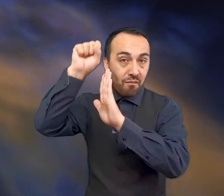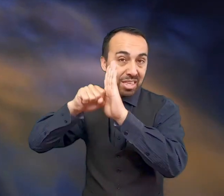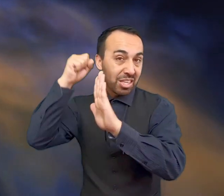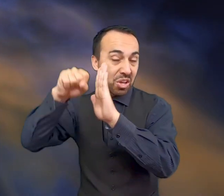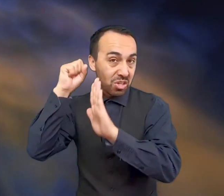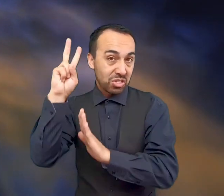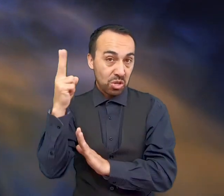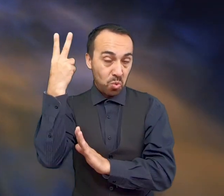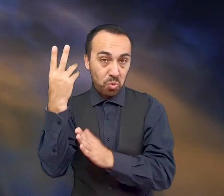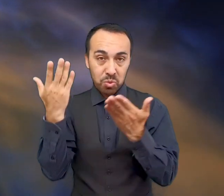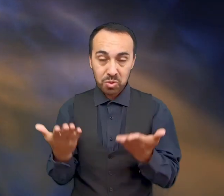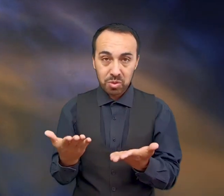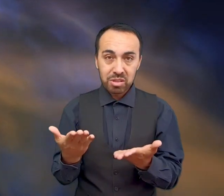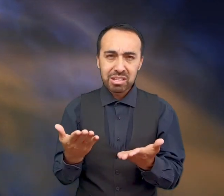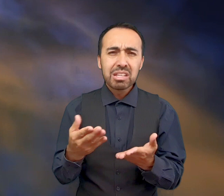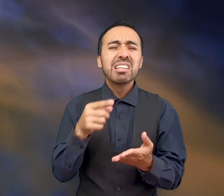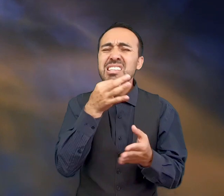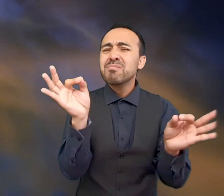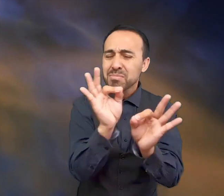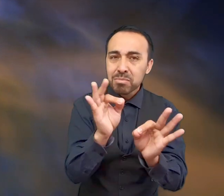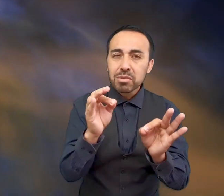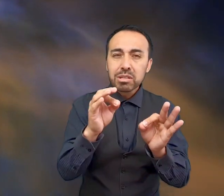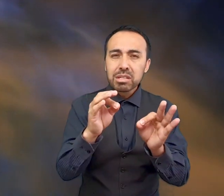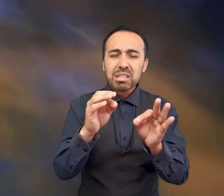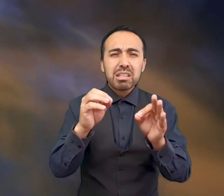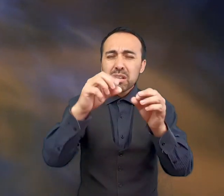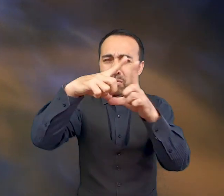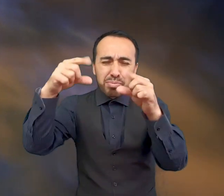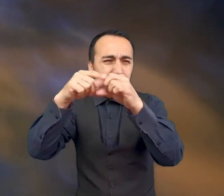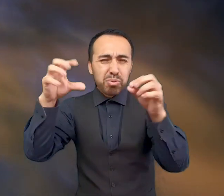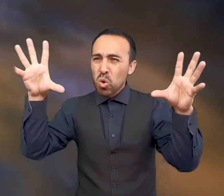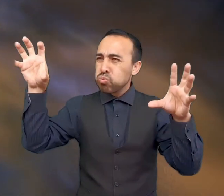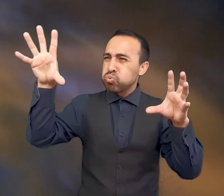stars are born from the gravitational collapse of cold, dense molecular clouds. As the cloud